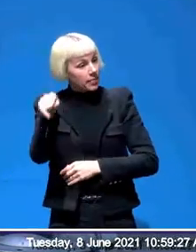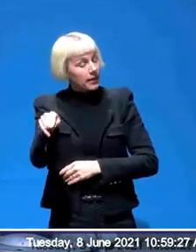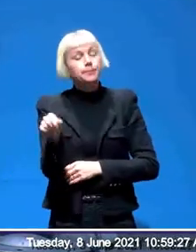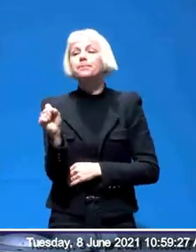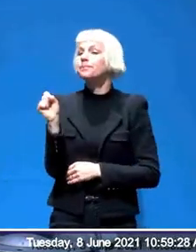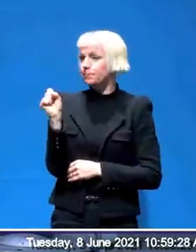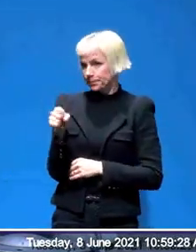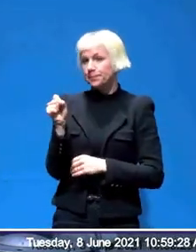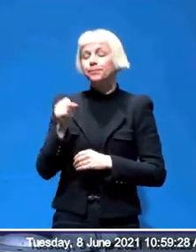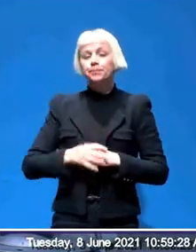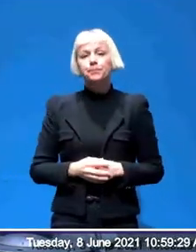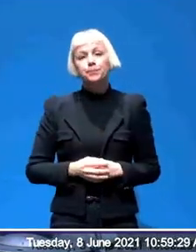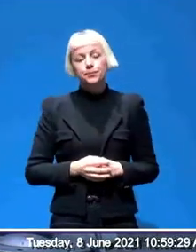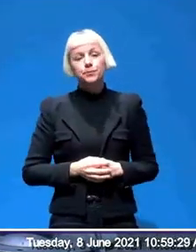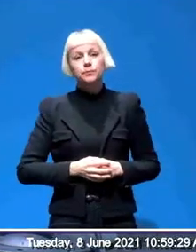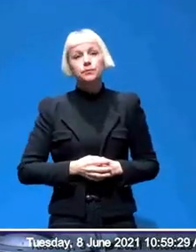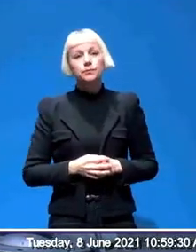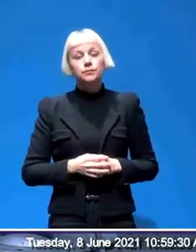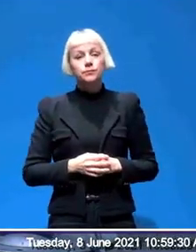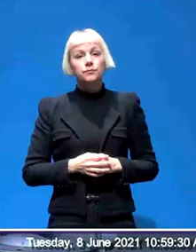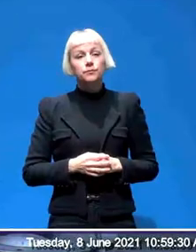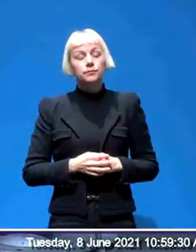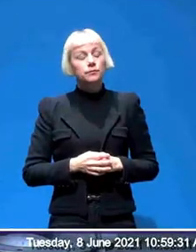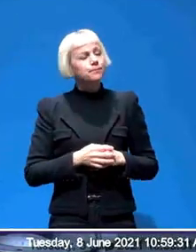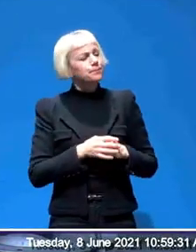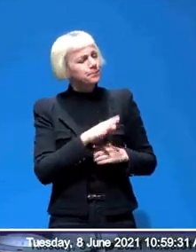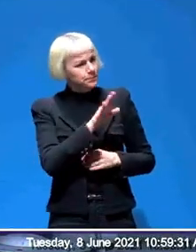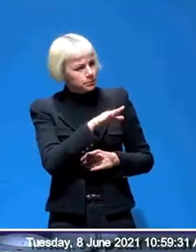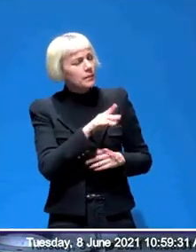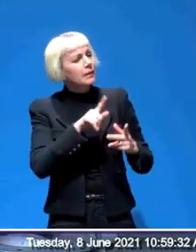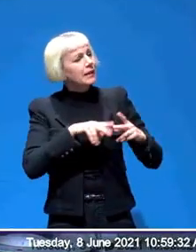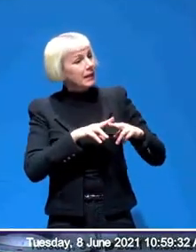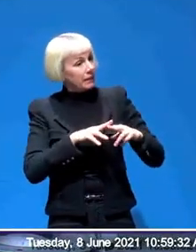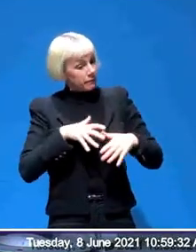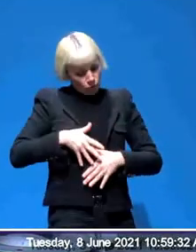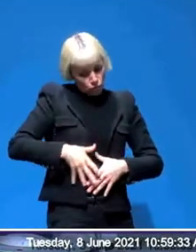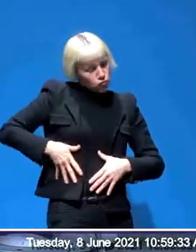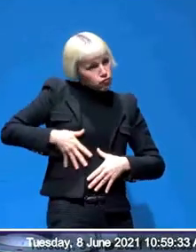In terms of them --- if the incident or the bruising had occurred at